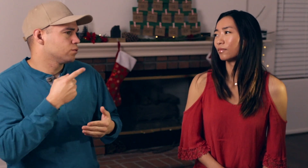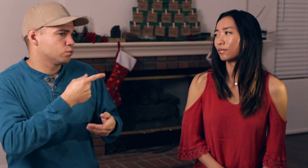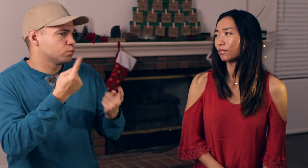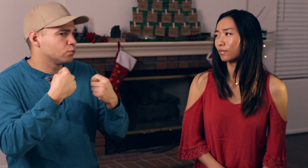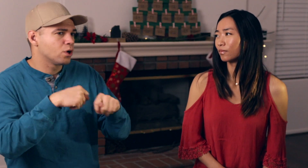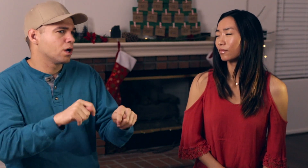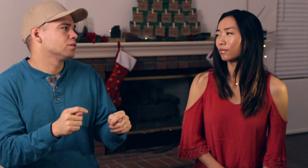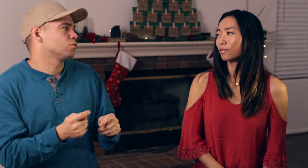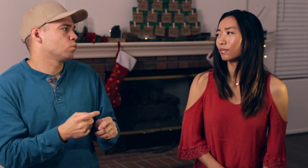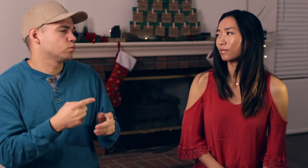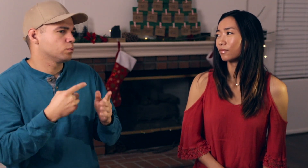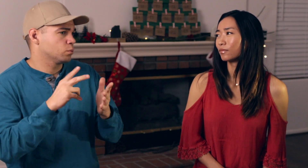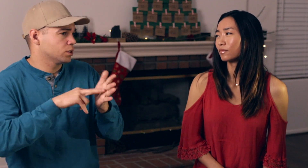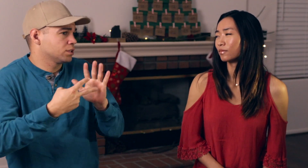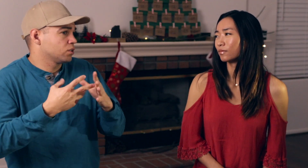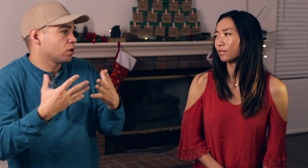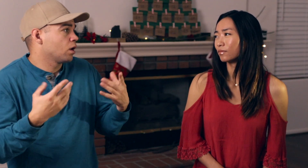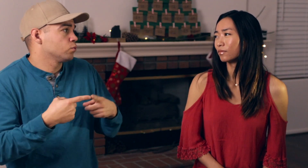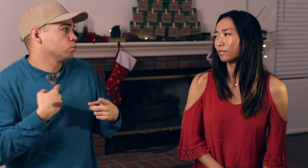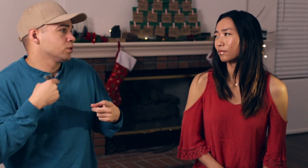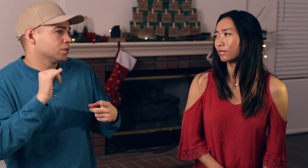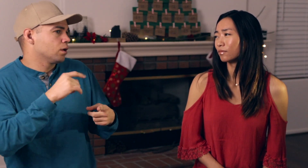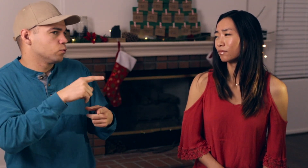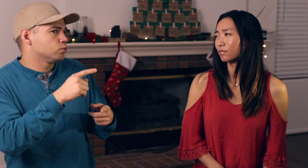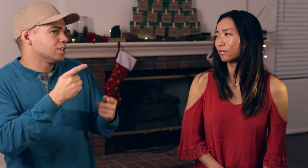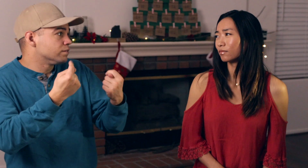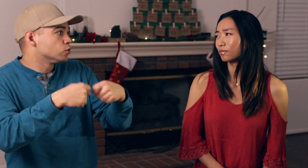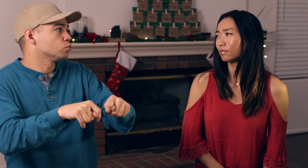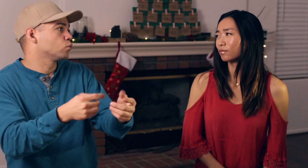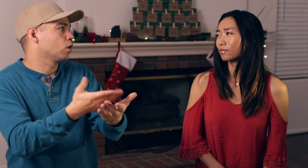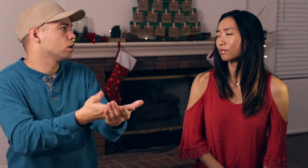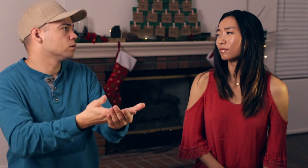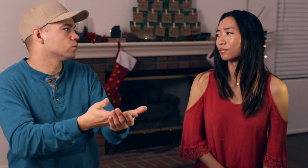you trying, it means a lot to me that you TRY.